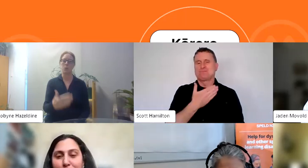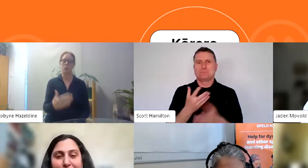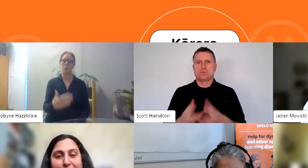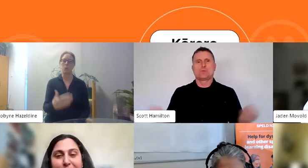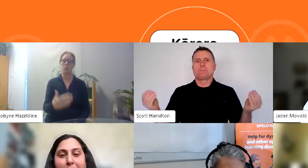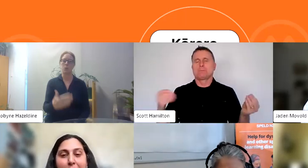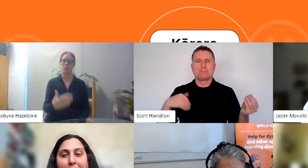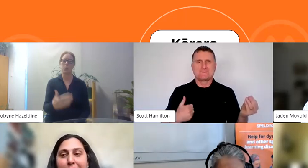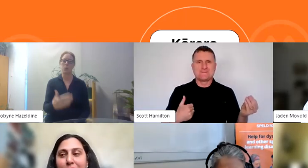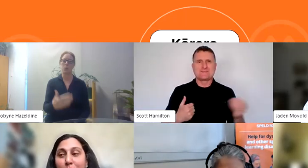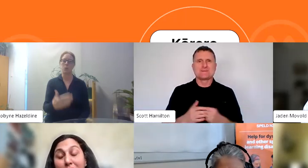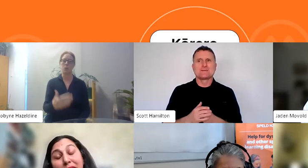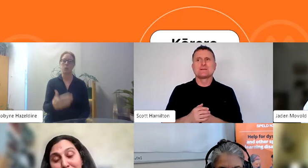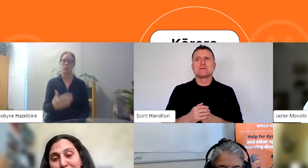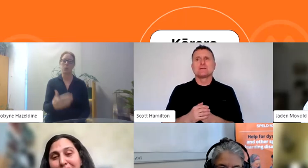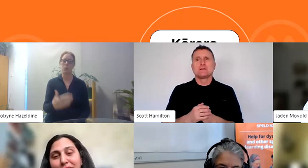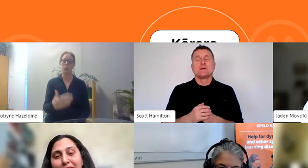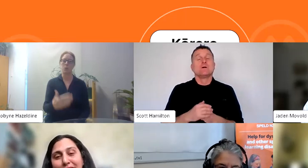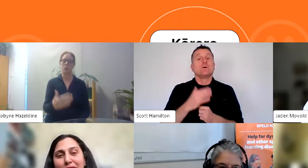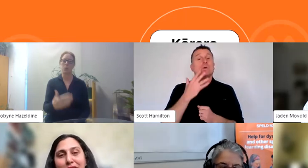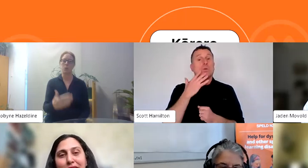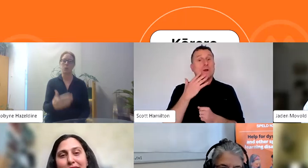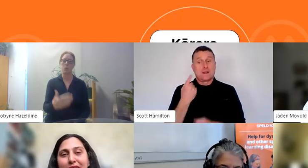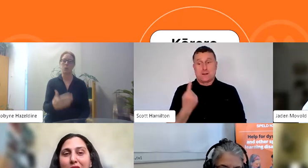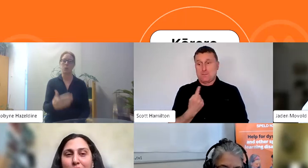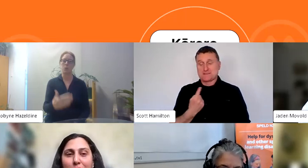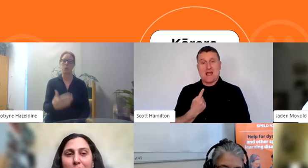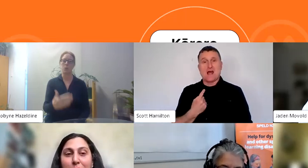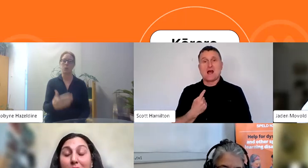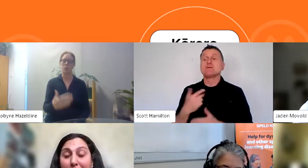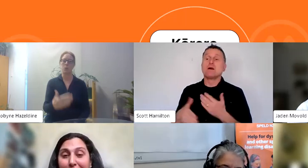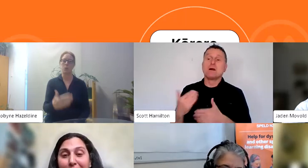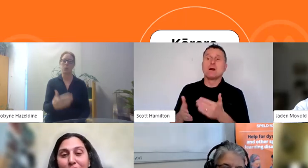process. And when I broke down I actually realised how poorly